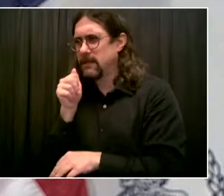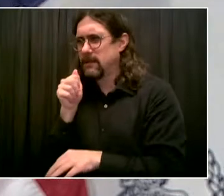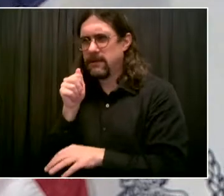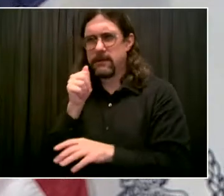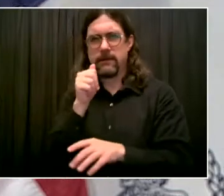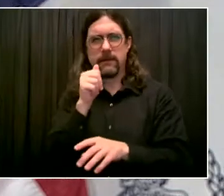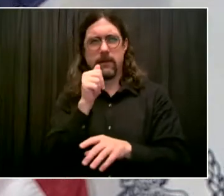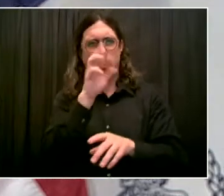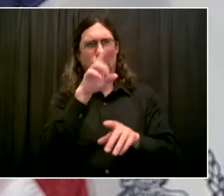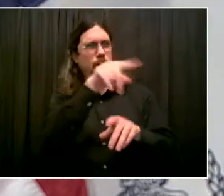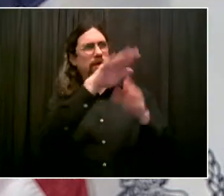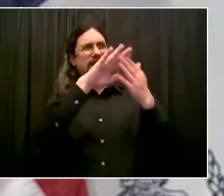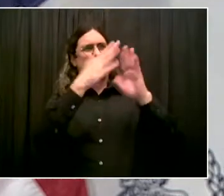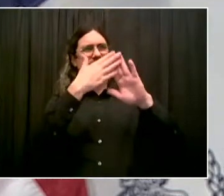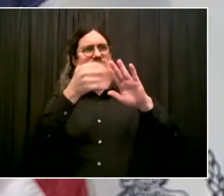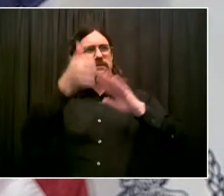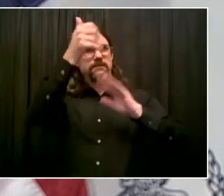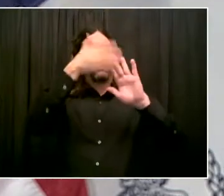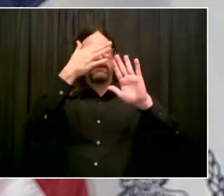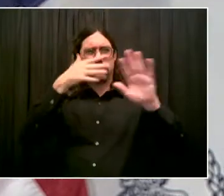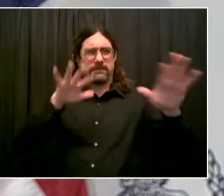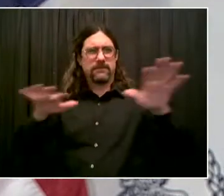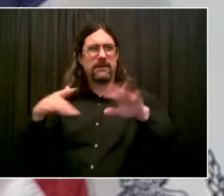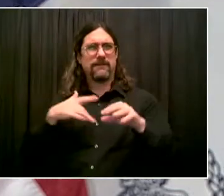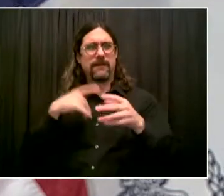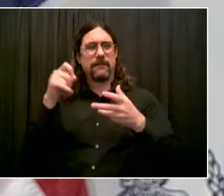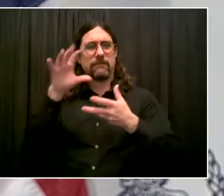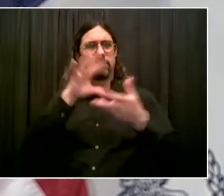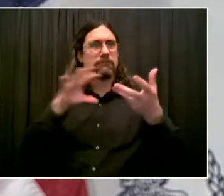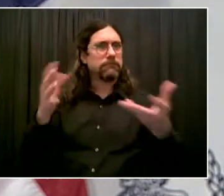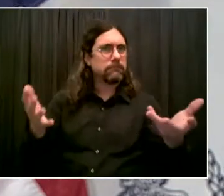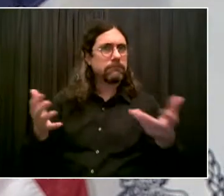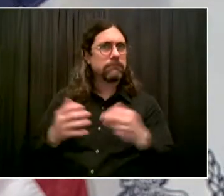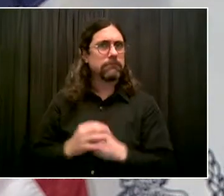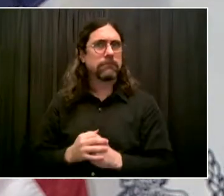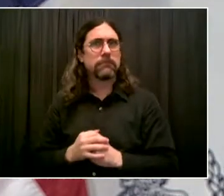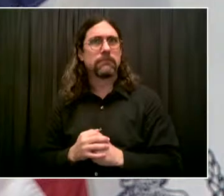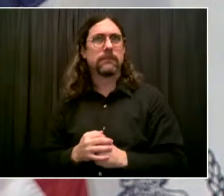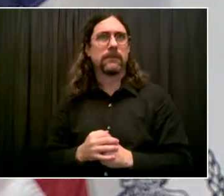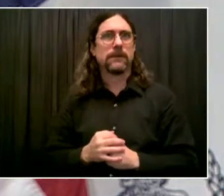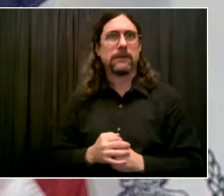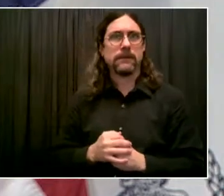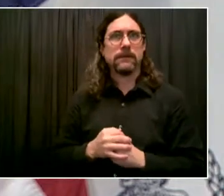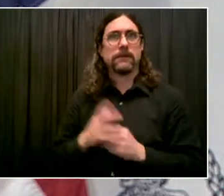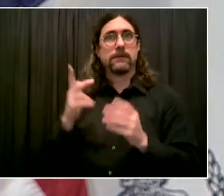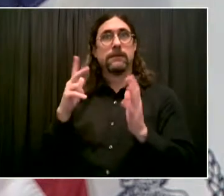TO HELP SET UP OPEN STREET THE RAISES THE POSSIBILITY THAT COMMUNITIES WITH SUBSTANTIAL